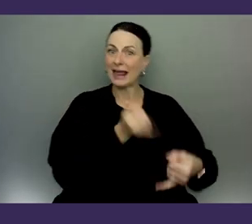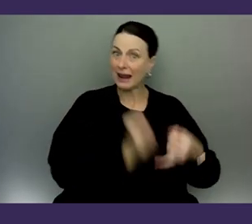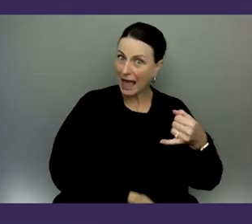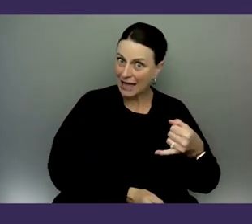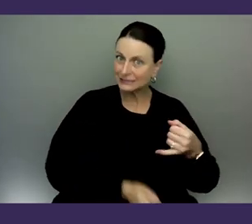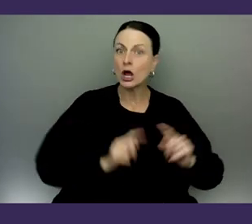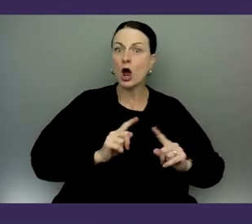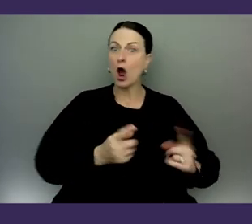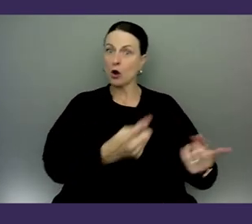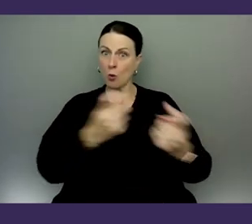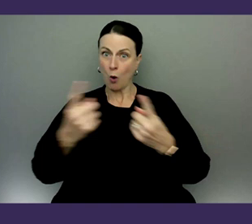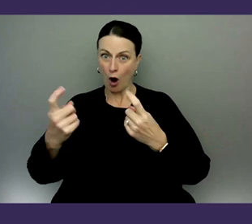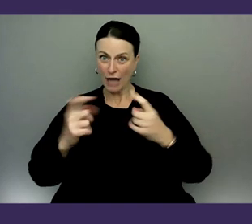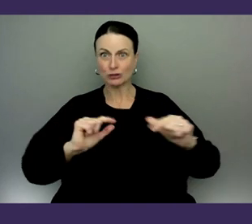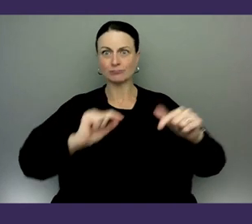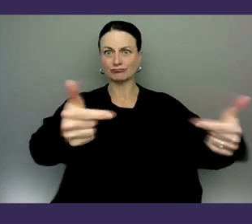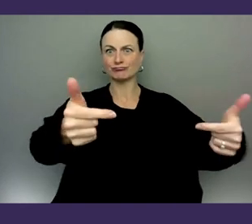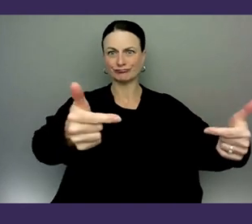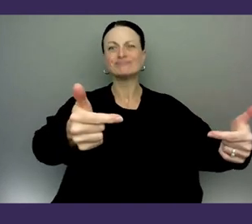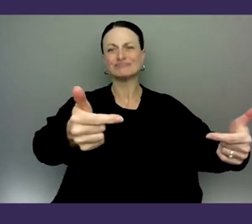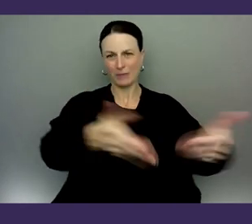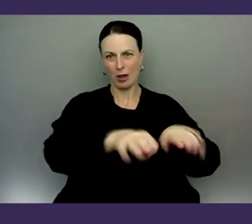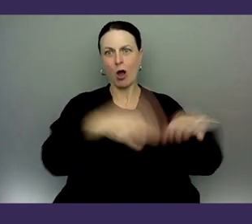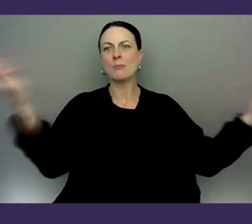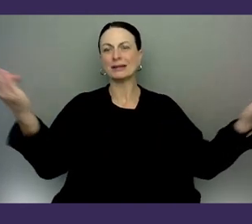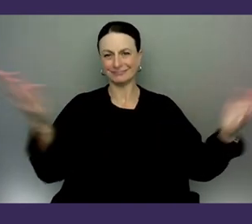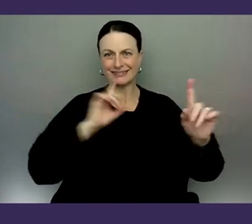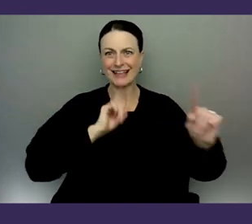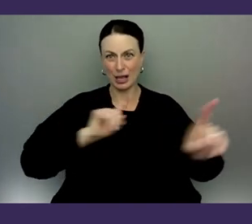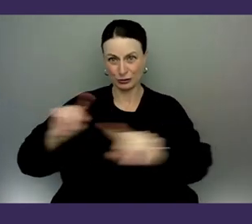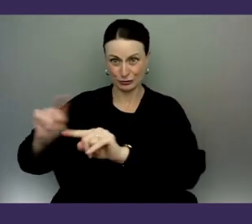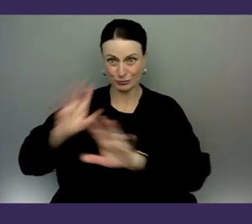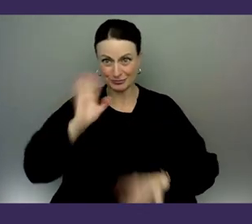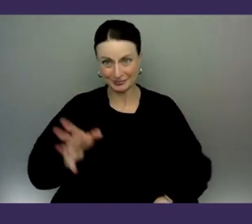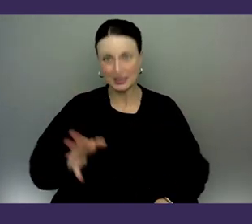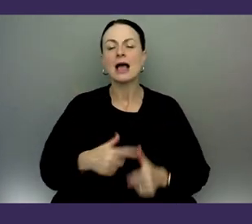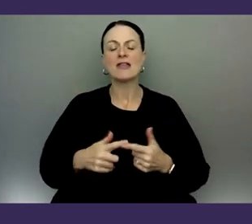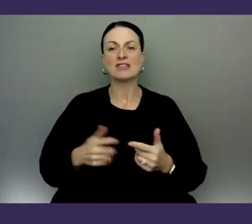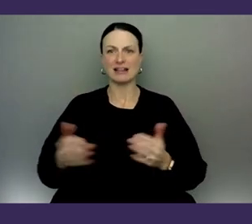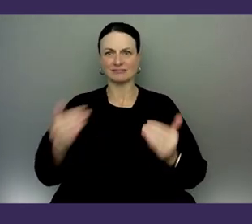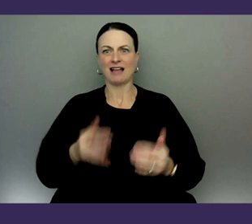from the audience participants, and some final closing thoughts.